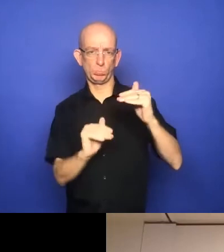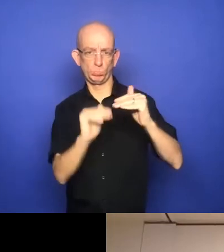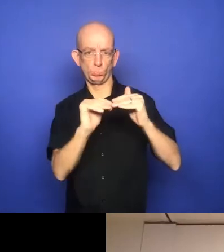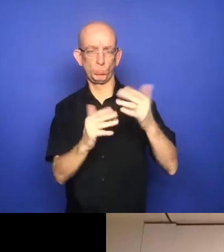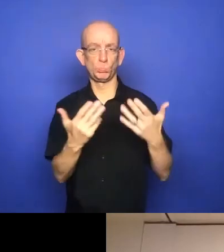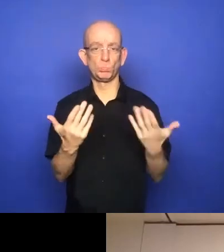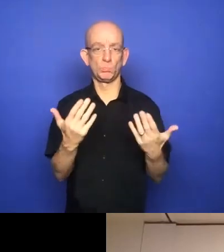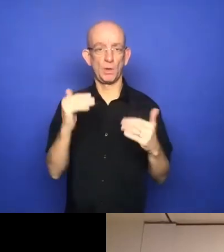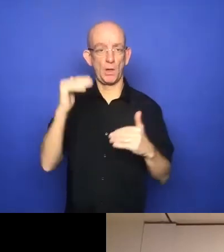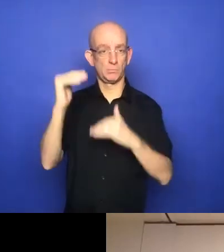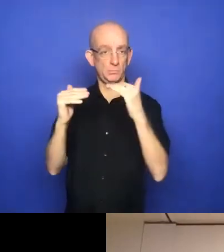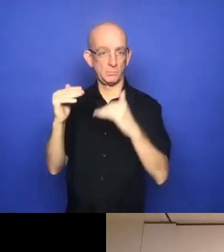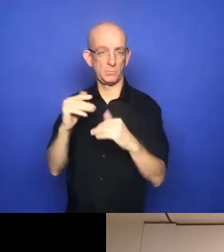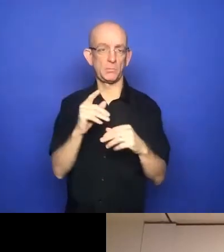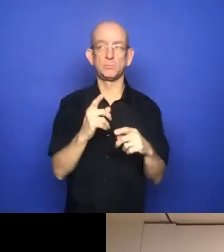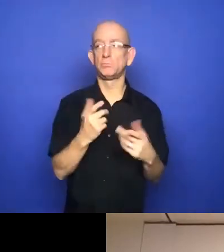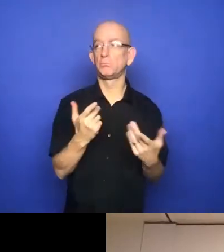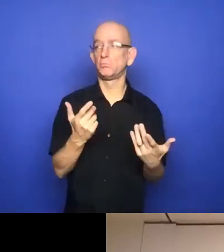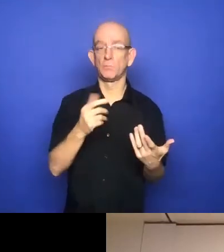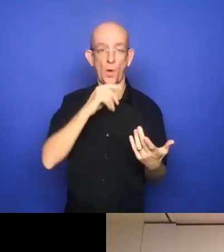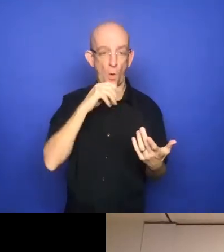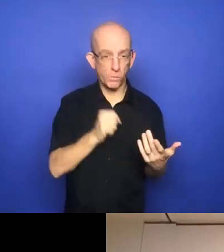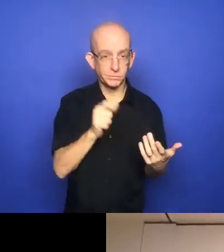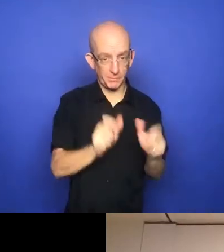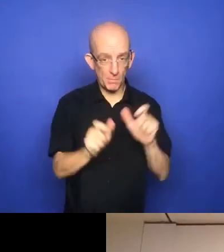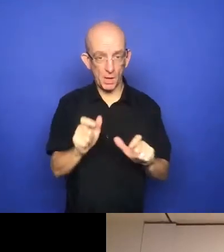people, and as far as methodology, we